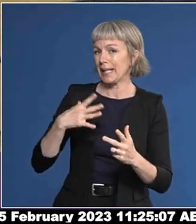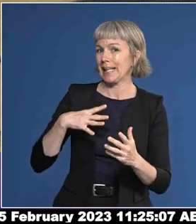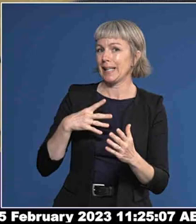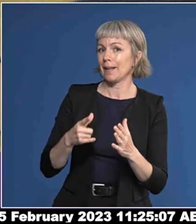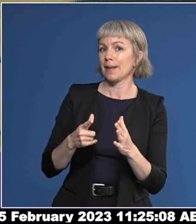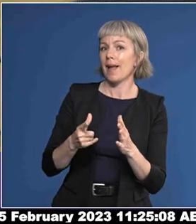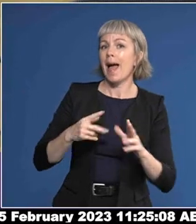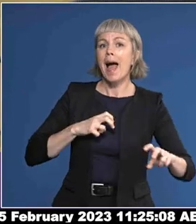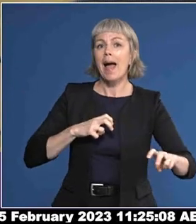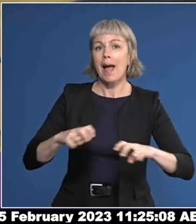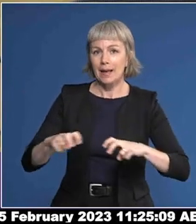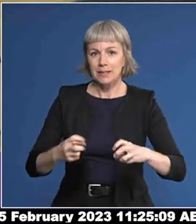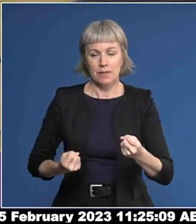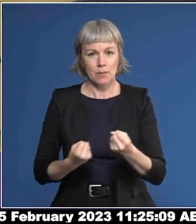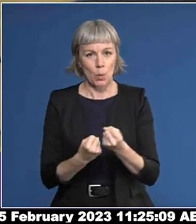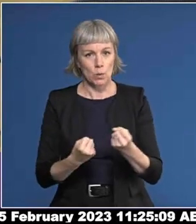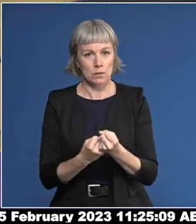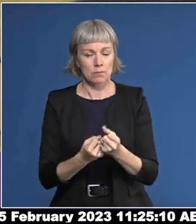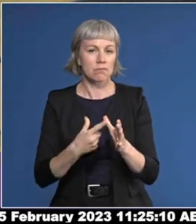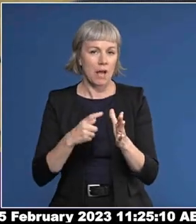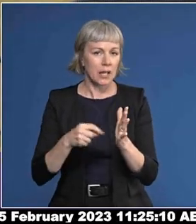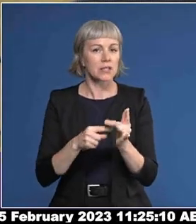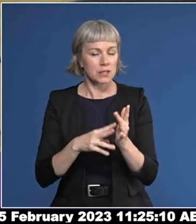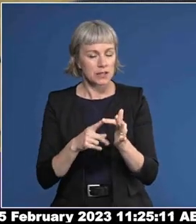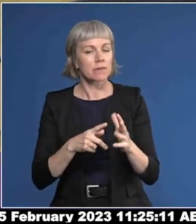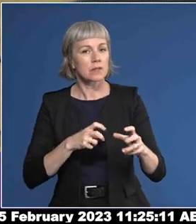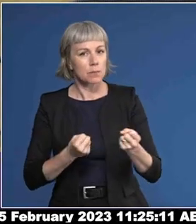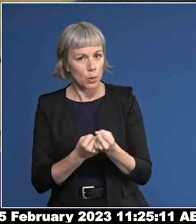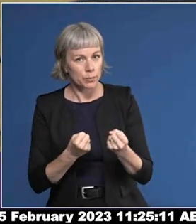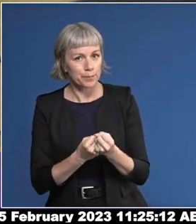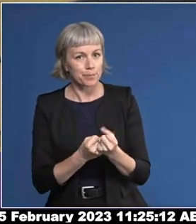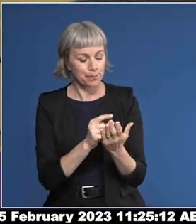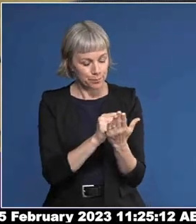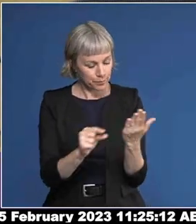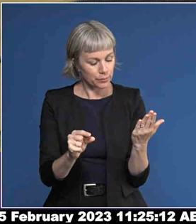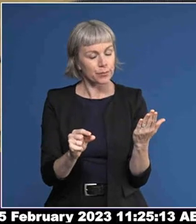Have you looked at active support, which is relevant to the way in which the support